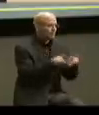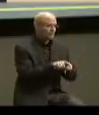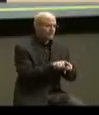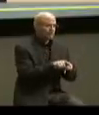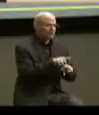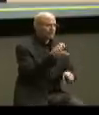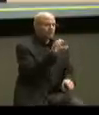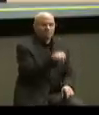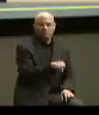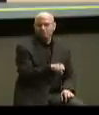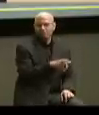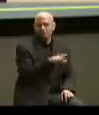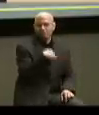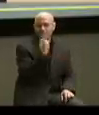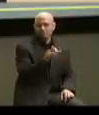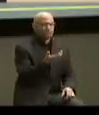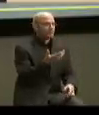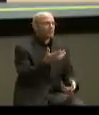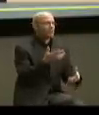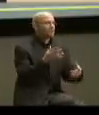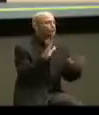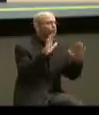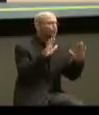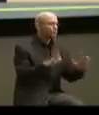THAT IS NOT THE SAME THING AS SOUTH FACE.